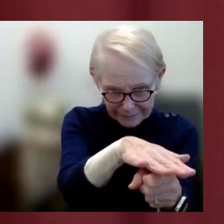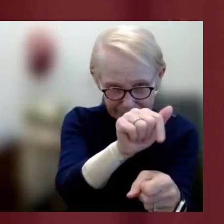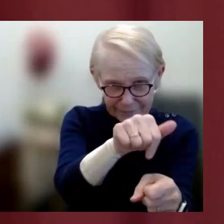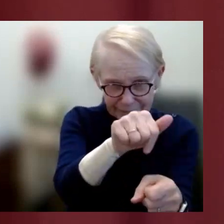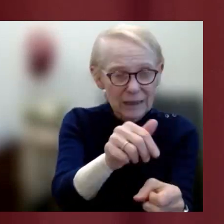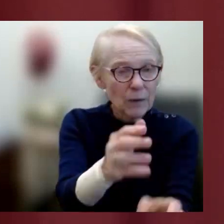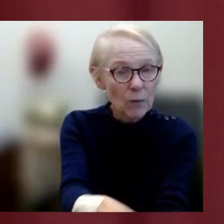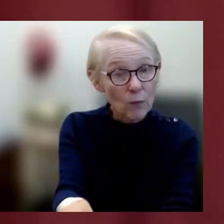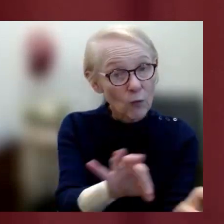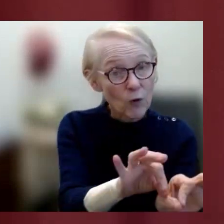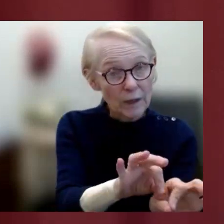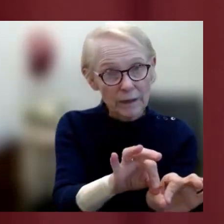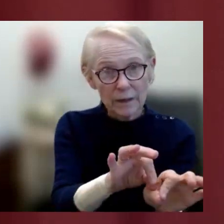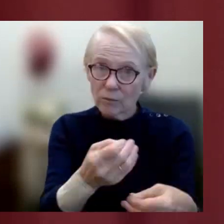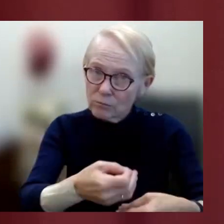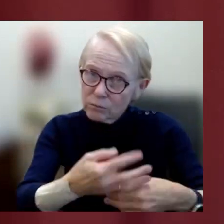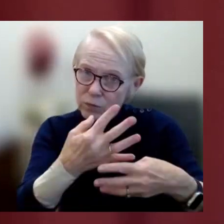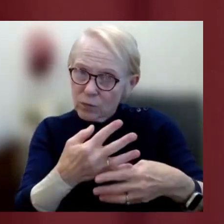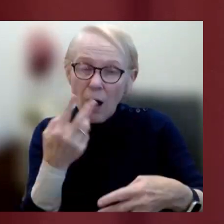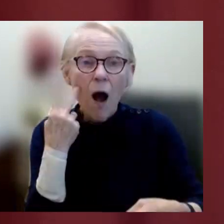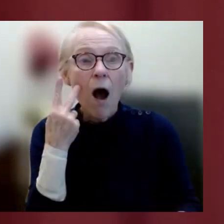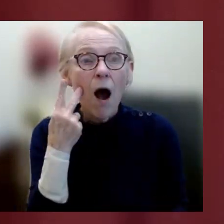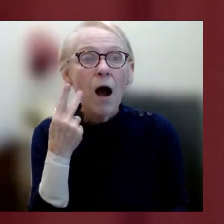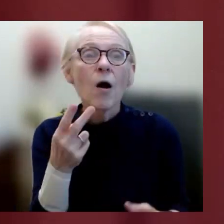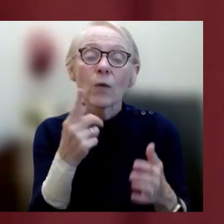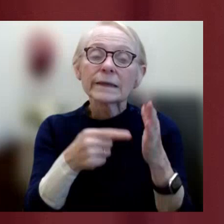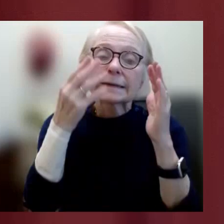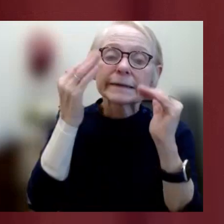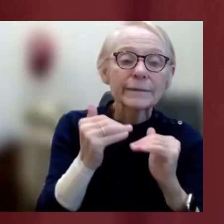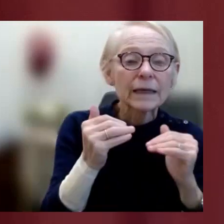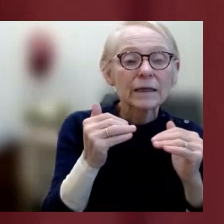so it'll tell you you know what to expect at the polls will what kind of accessibility is available